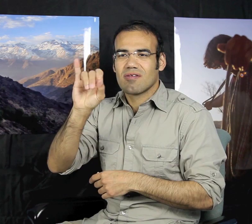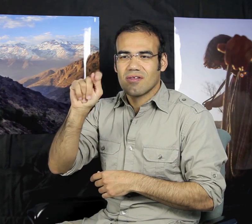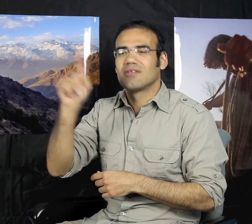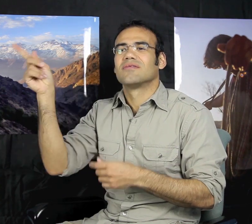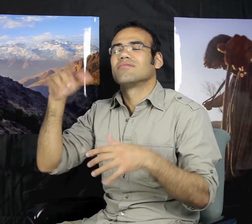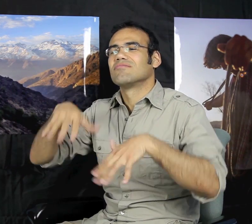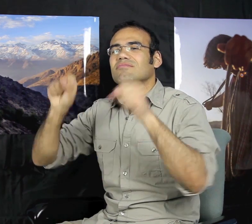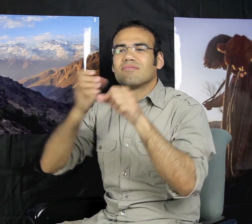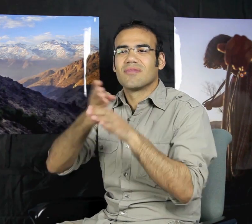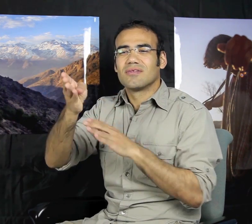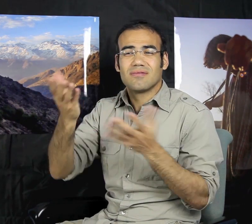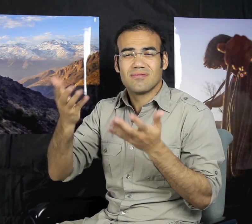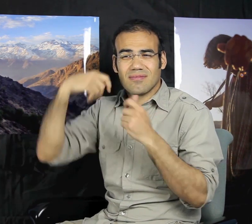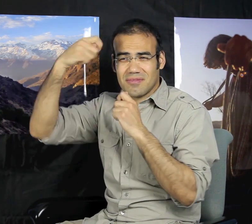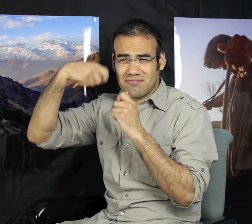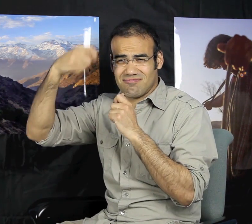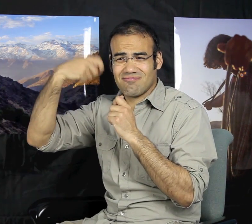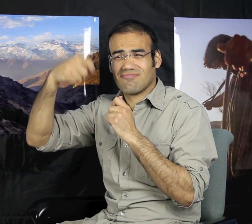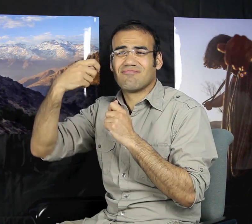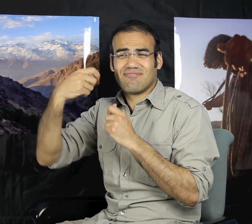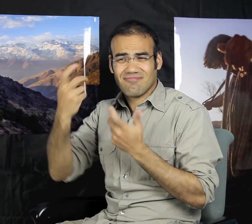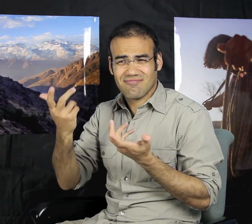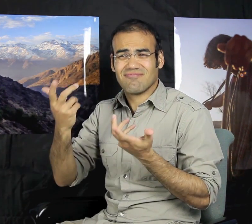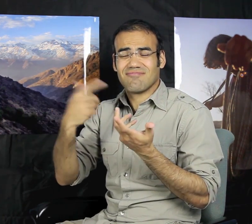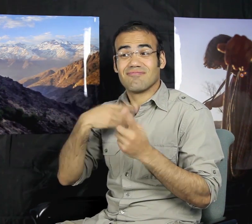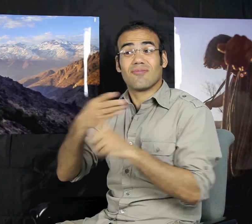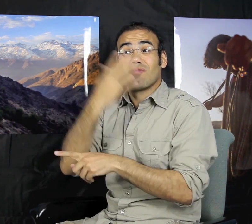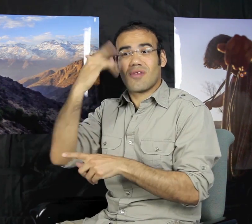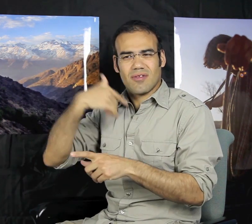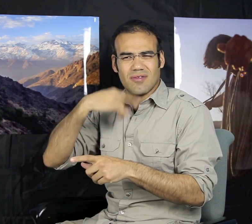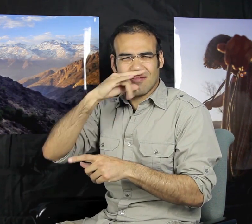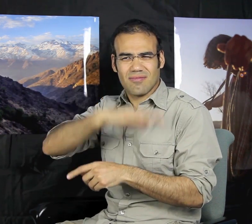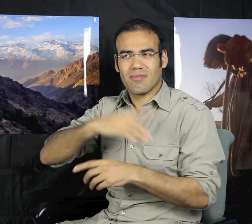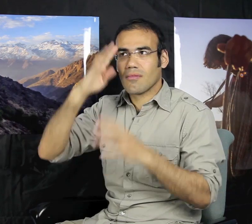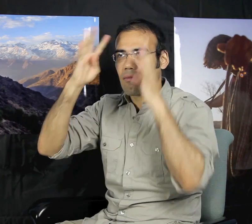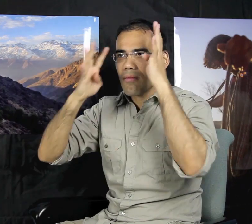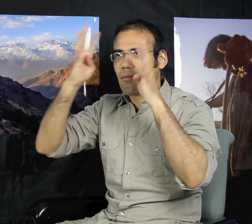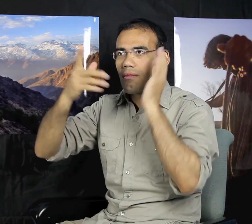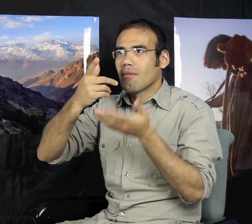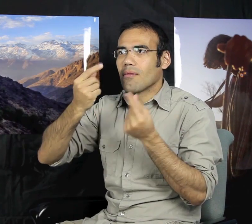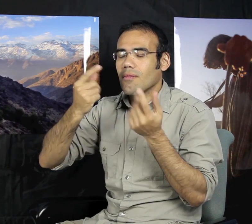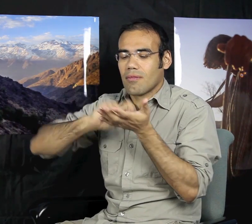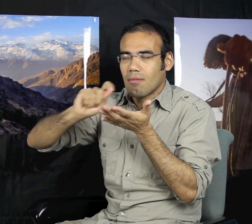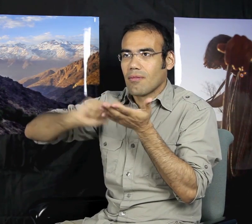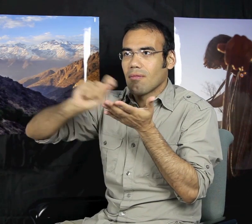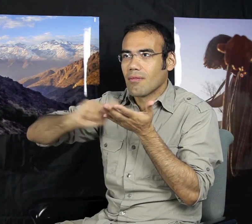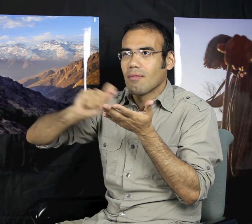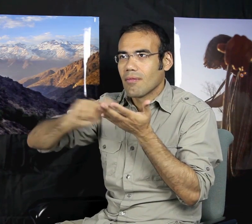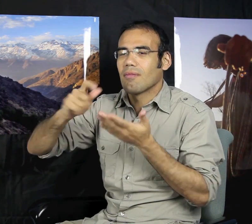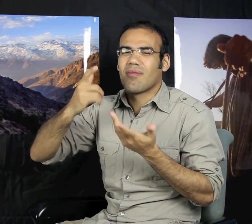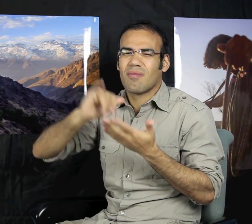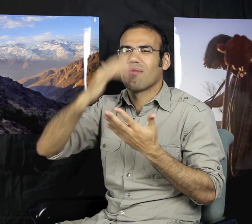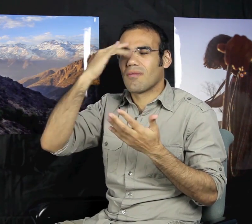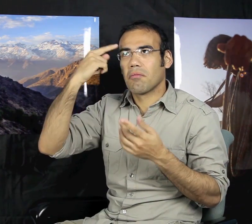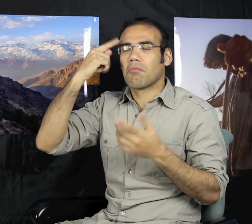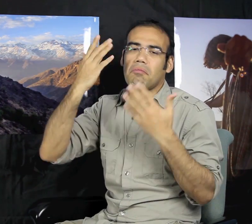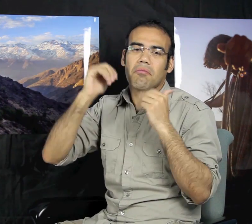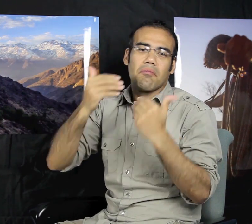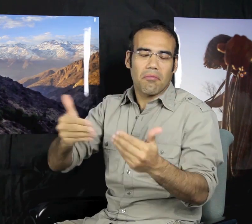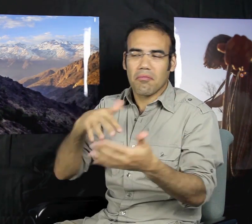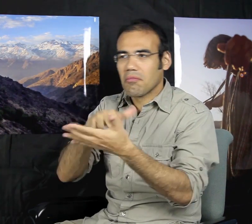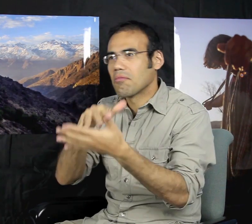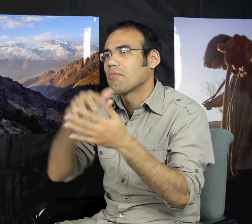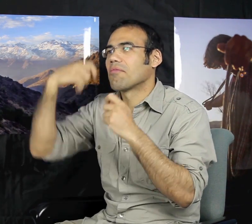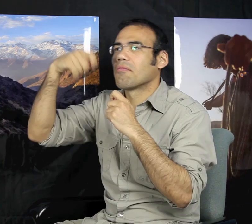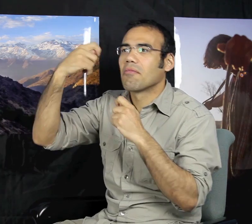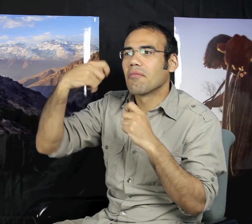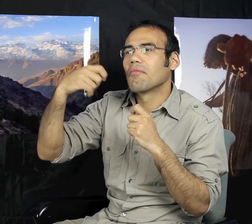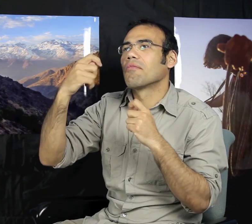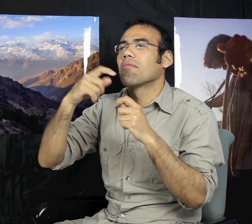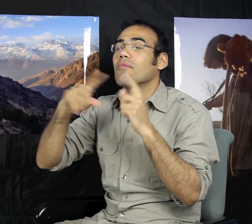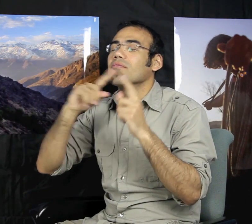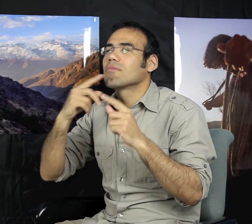I went to RIT to study film because as a kid, I used to create a lot of stories so that was why I decided to pursue film.